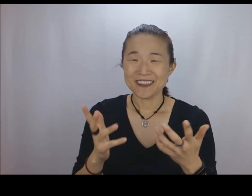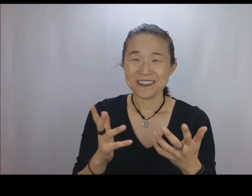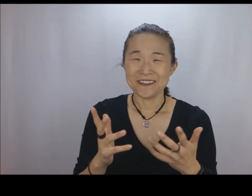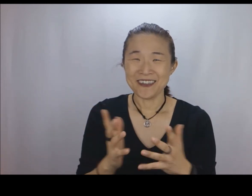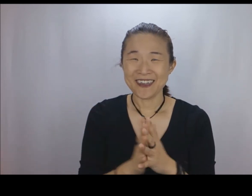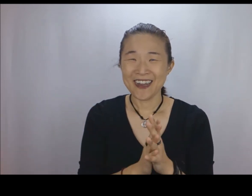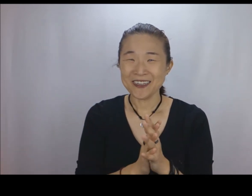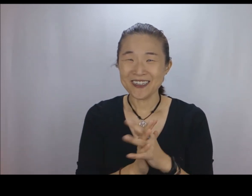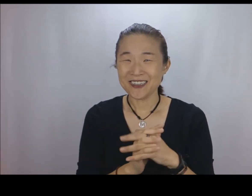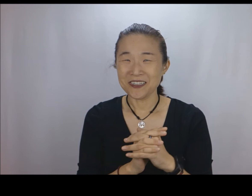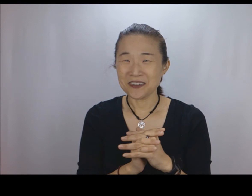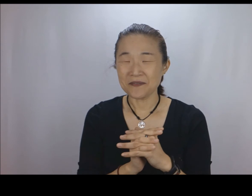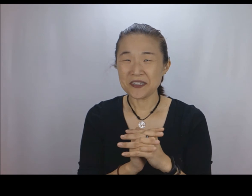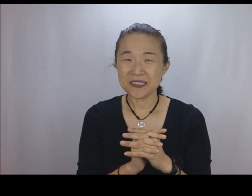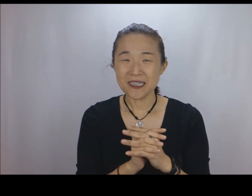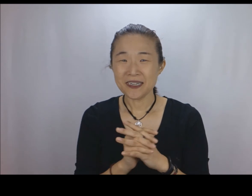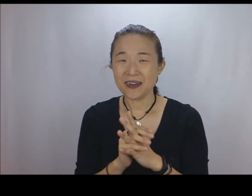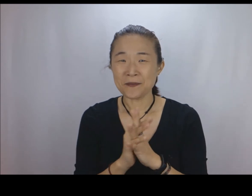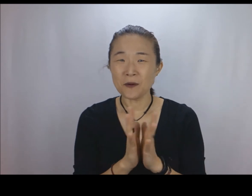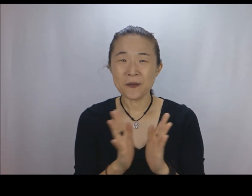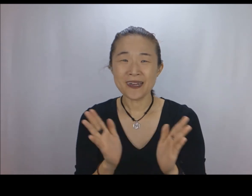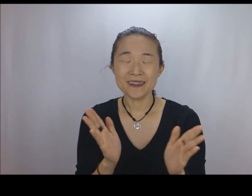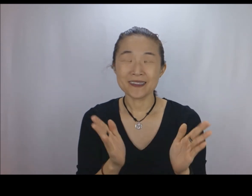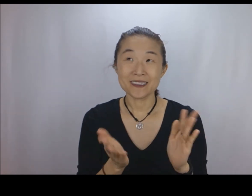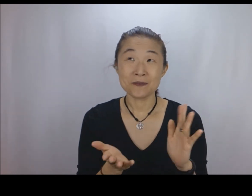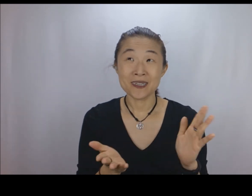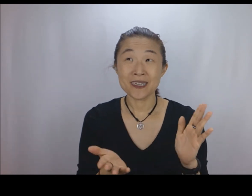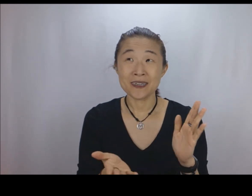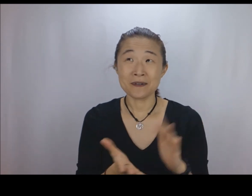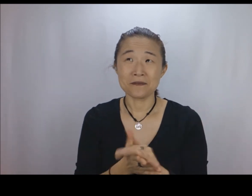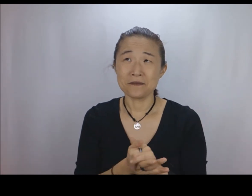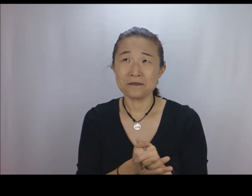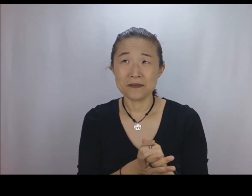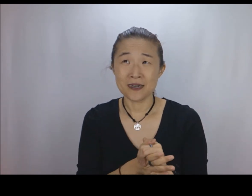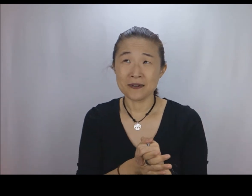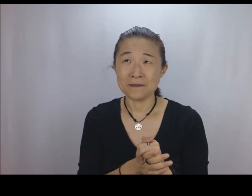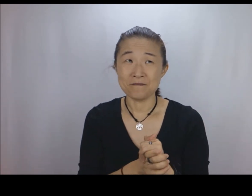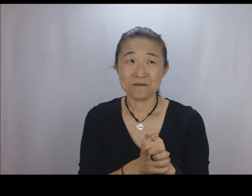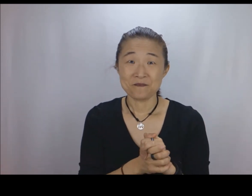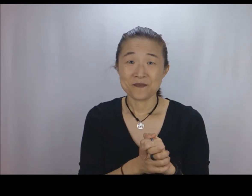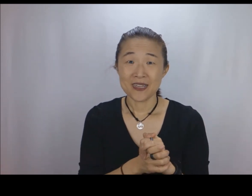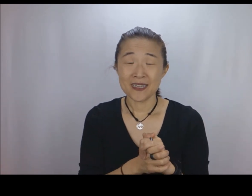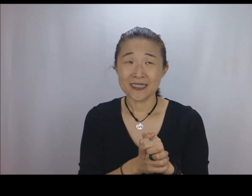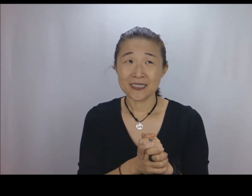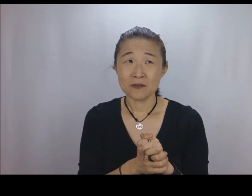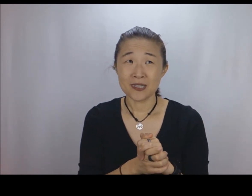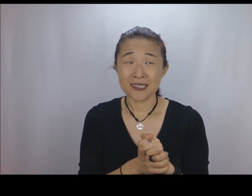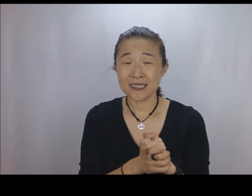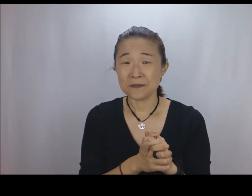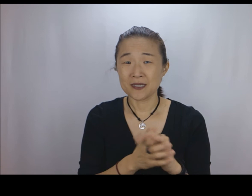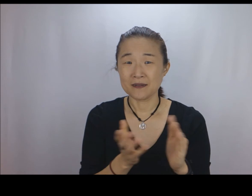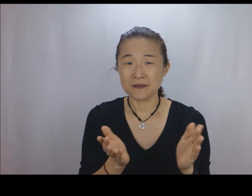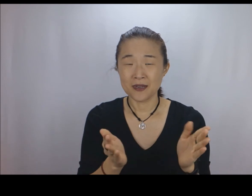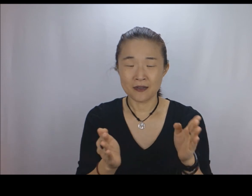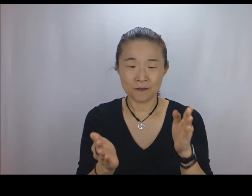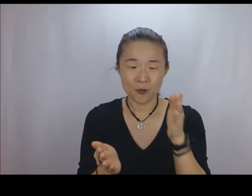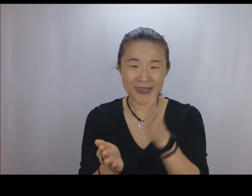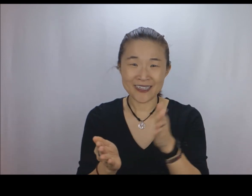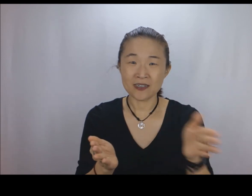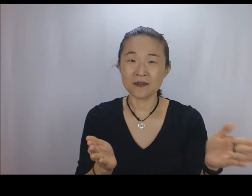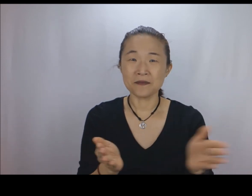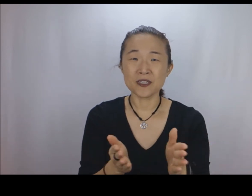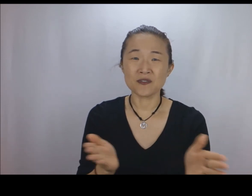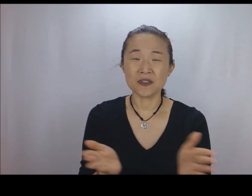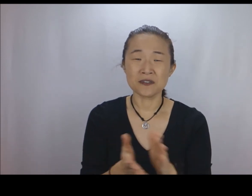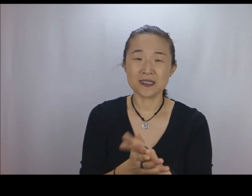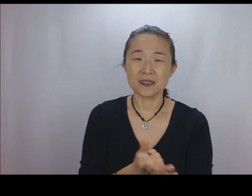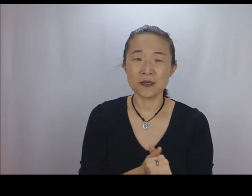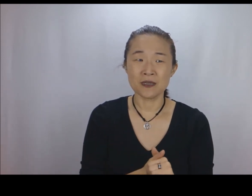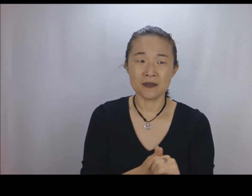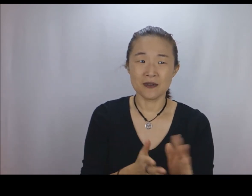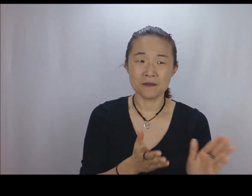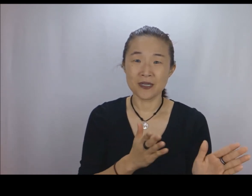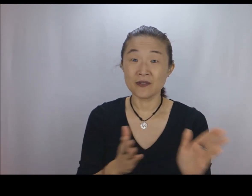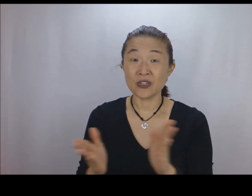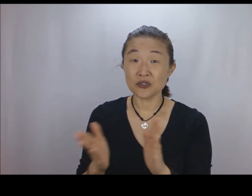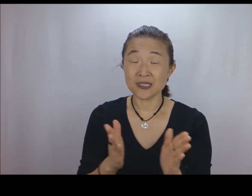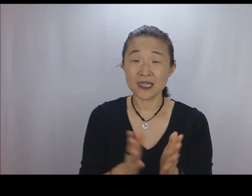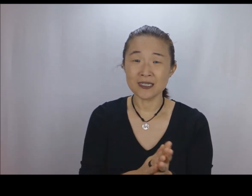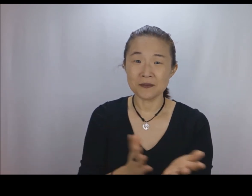and so it can get a little confusing. I'm hoping that someday ASL will accept a breakdown of each of those to be individual signs